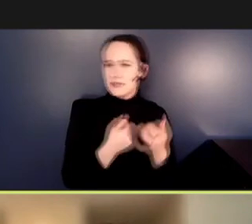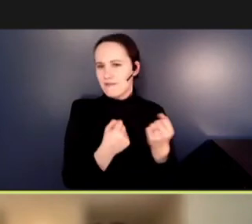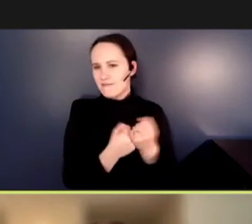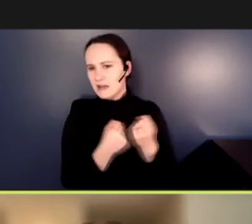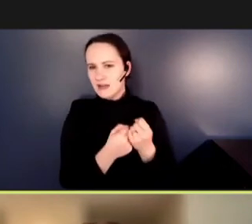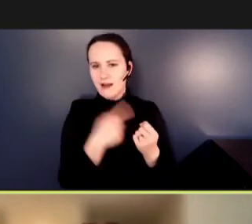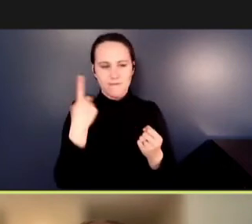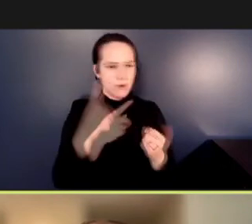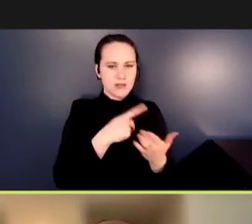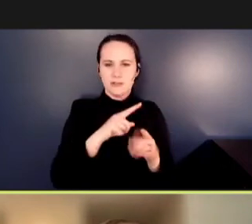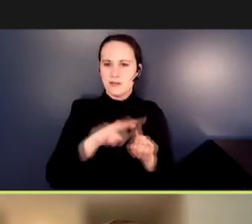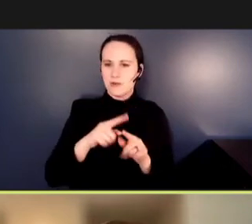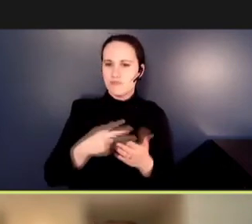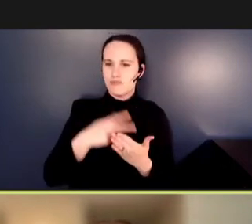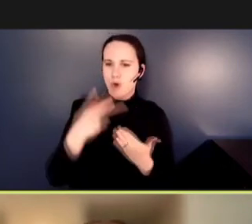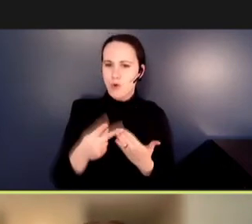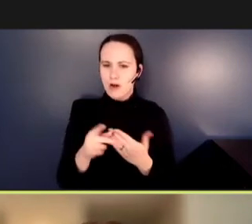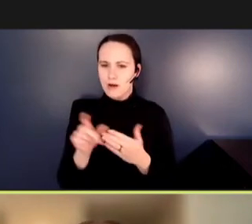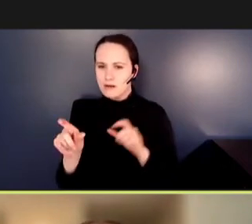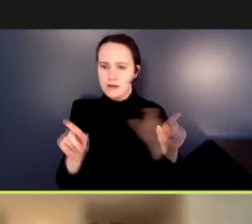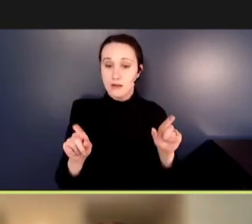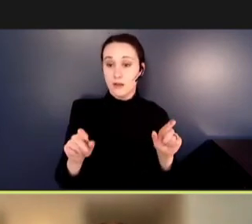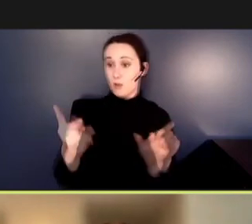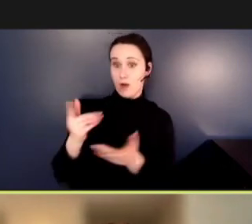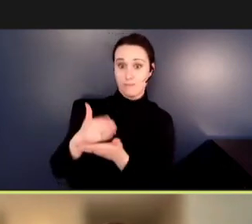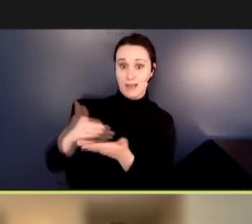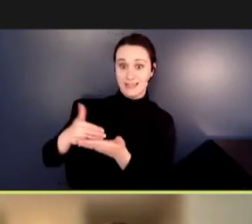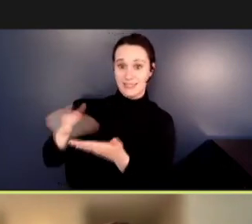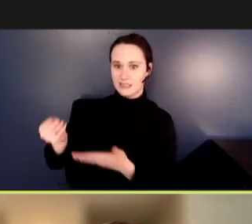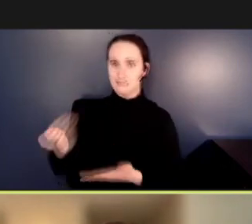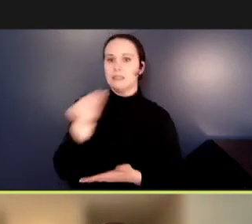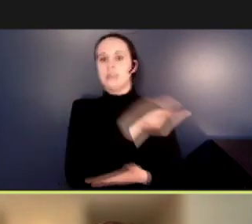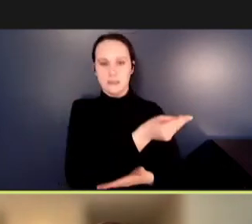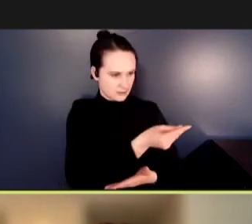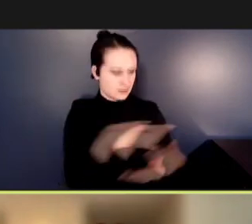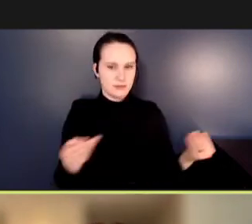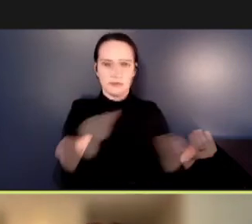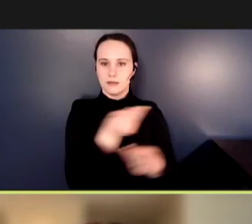pulling money from one budget to the next. It's hard for them to really grasp the long-term